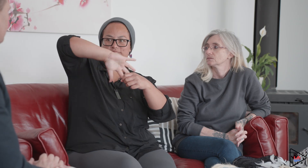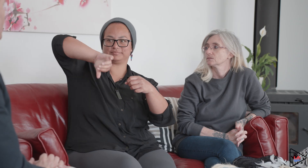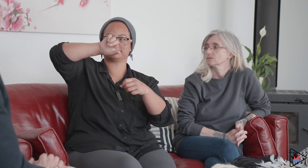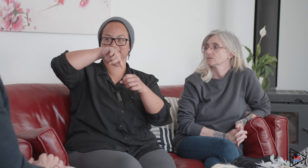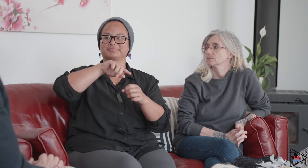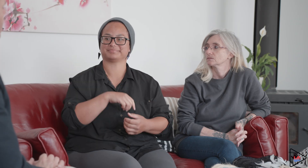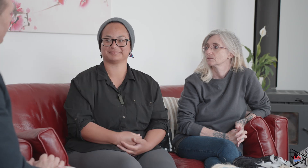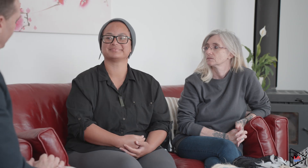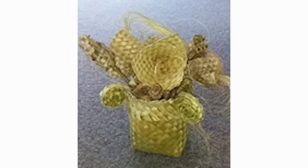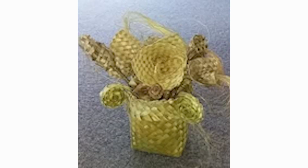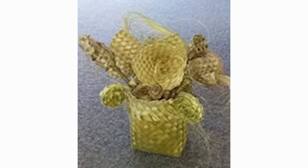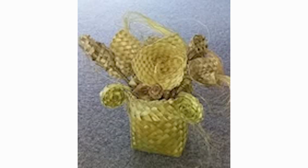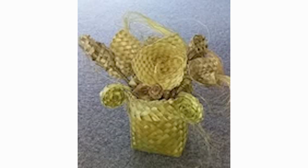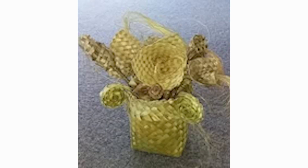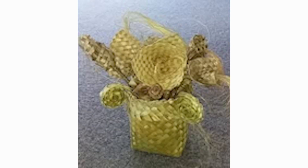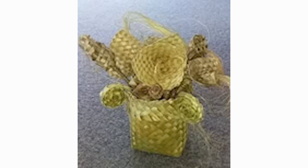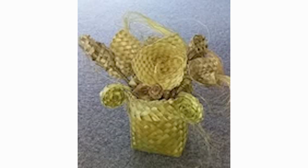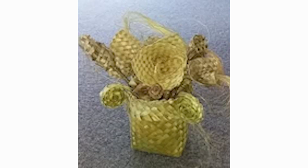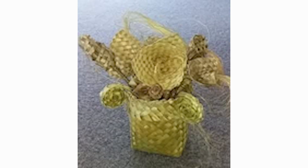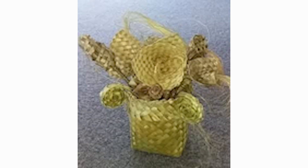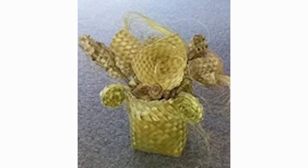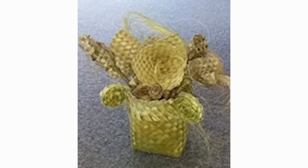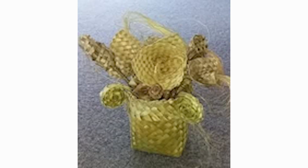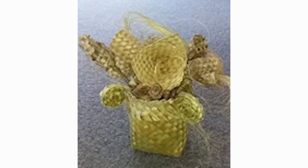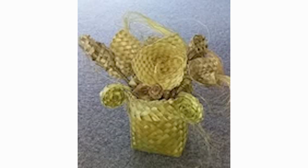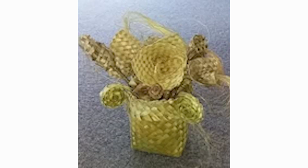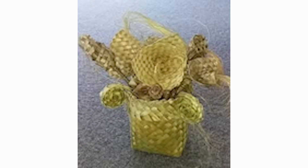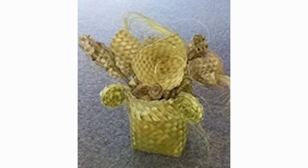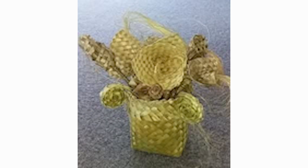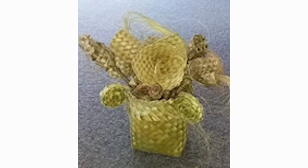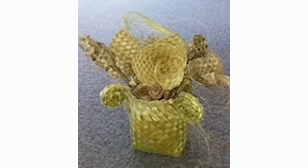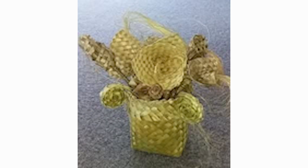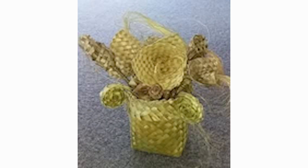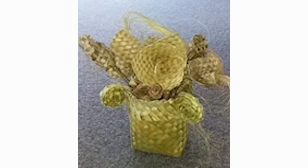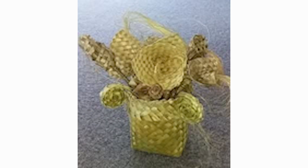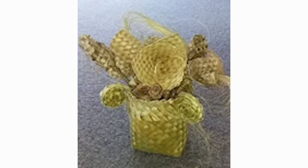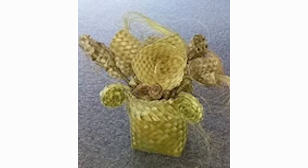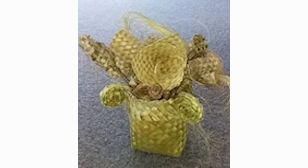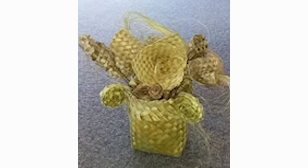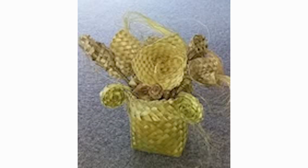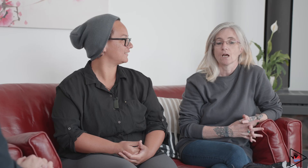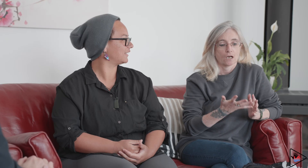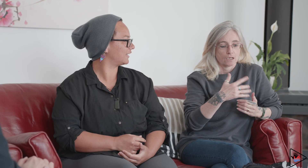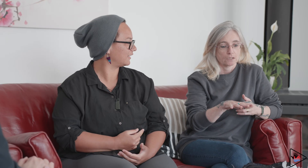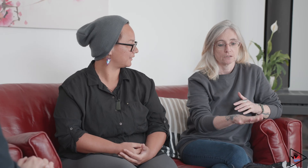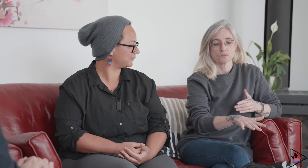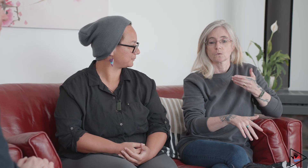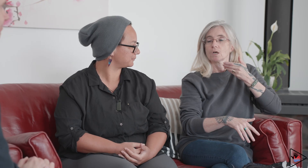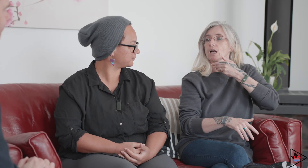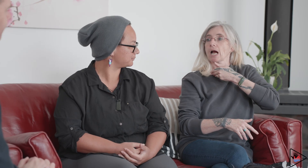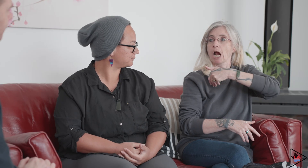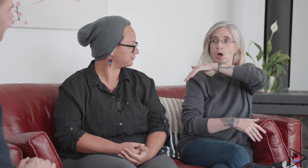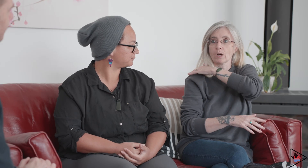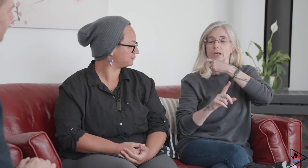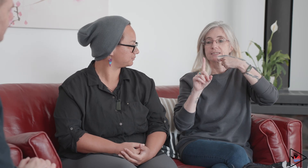in weaving a putiputi shape, a flower shape is something that we make